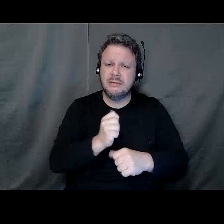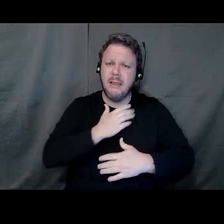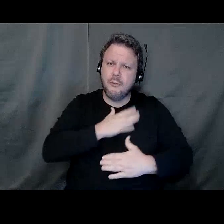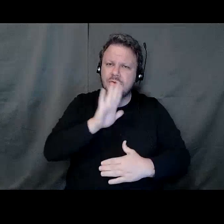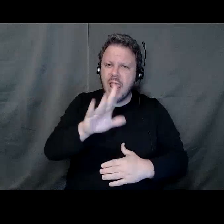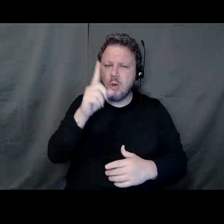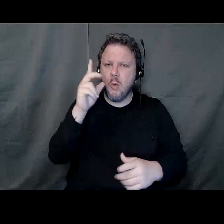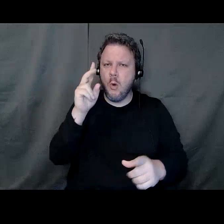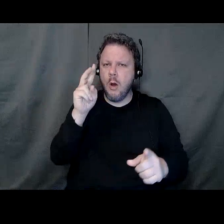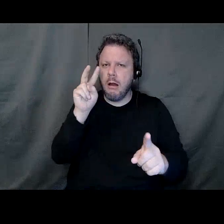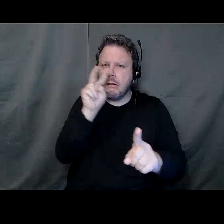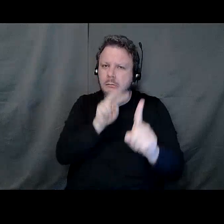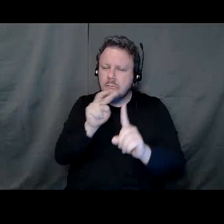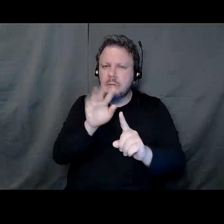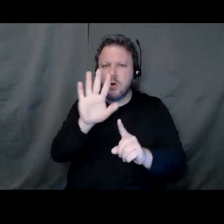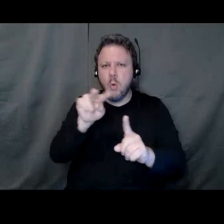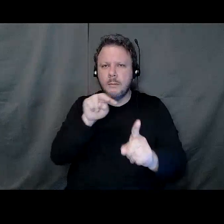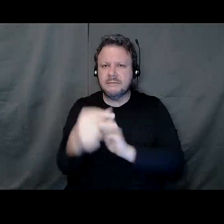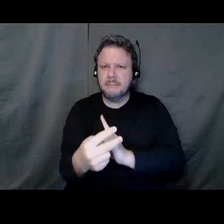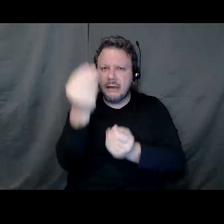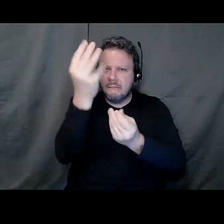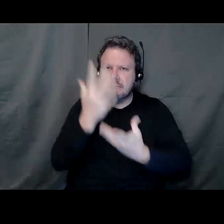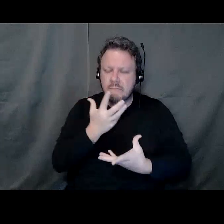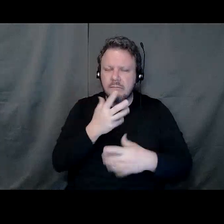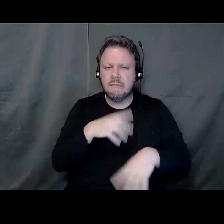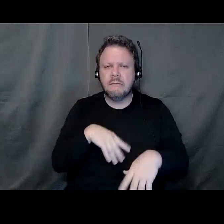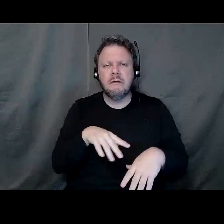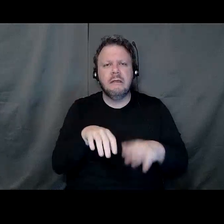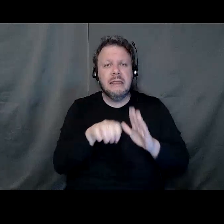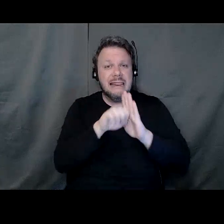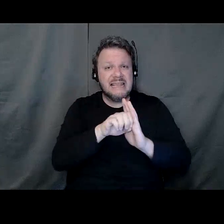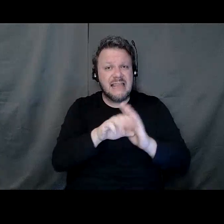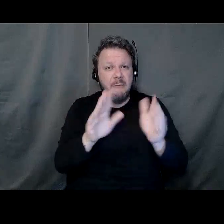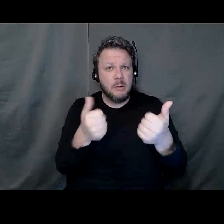The perspective you've given us the examples you've given us.